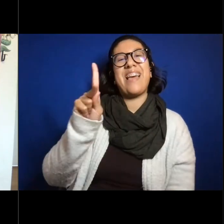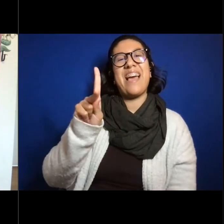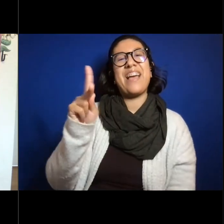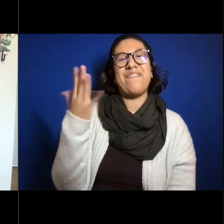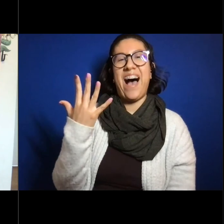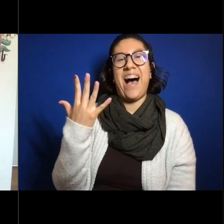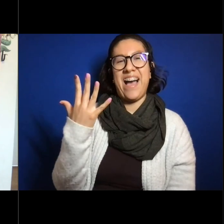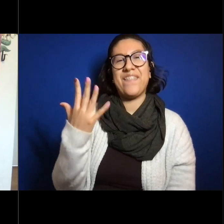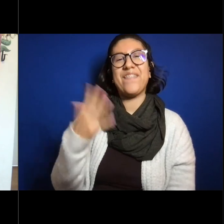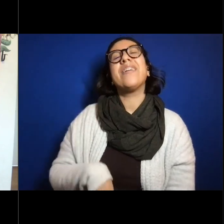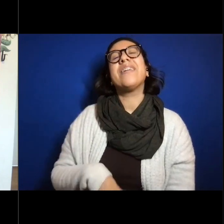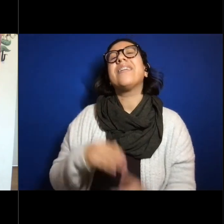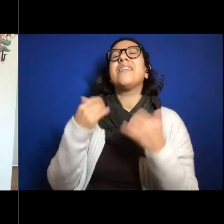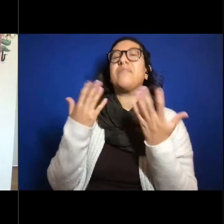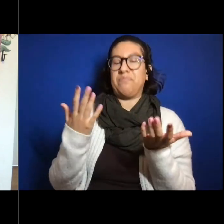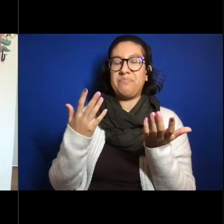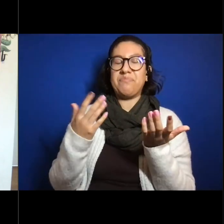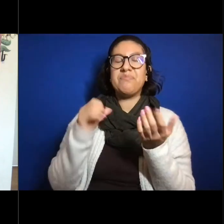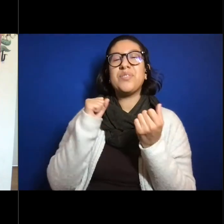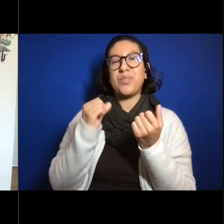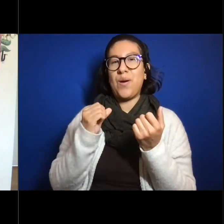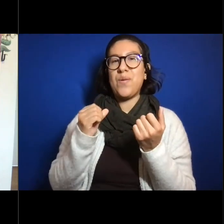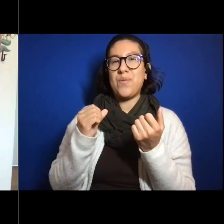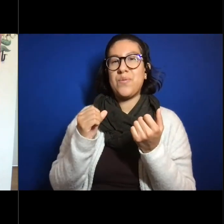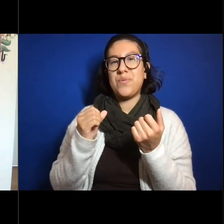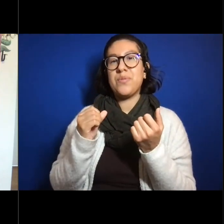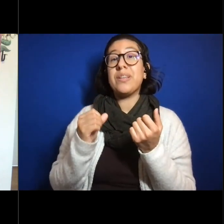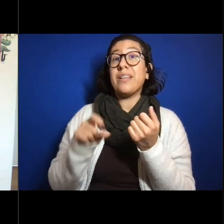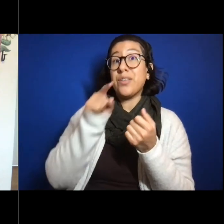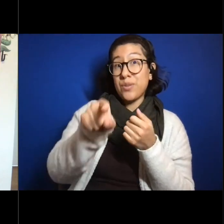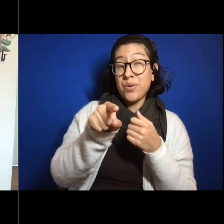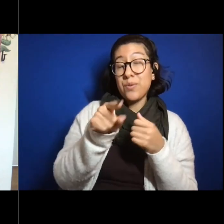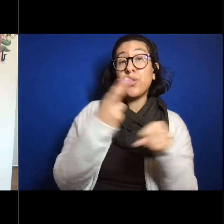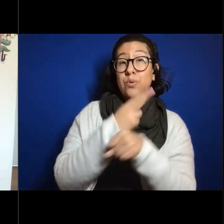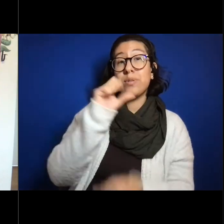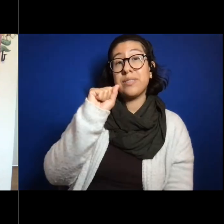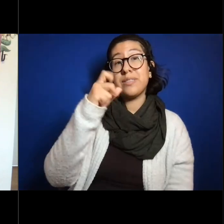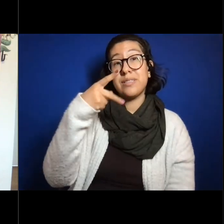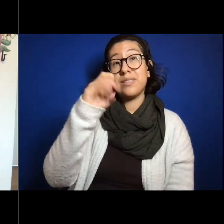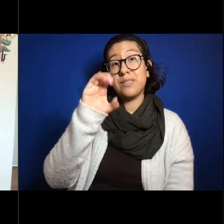but now it's channel 6. So if you're on spectrum cable, it's on channel 6